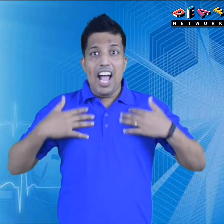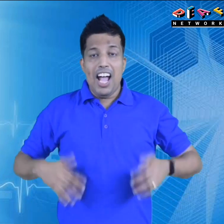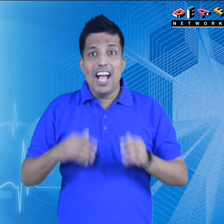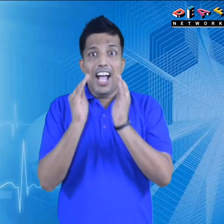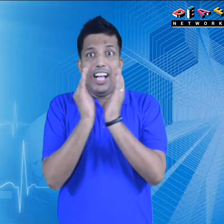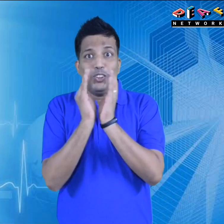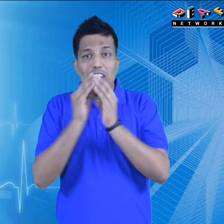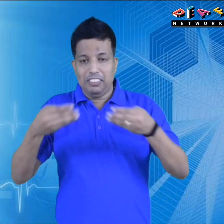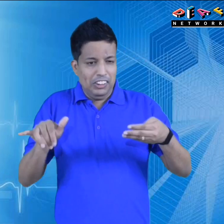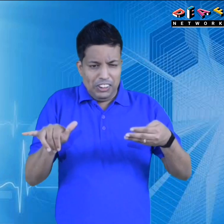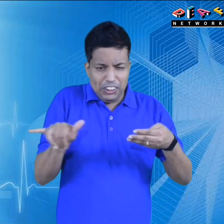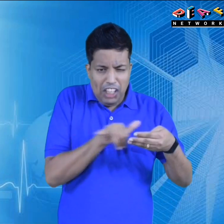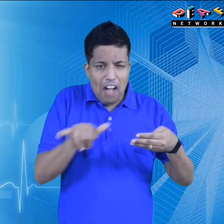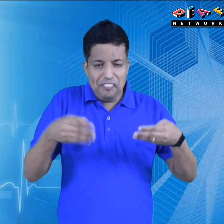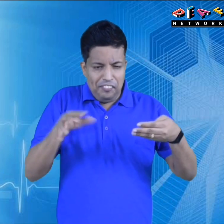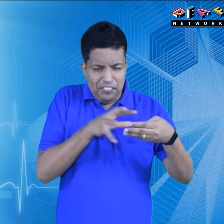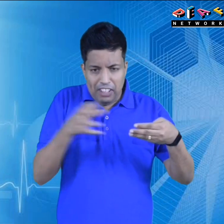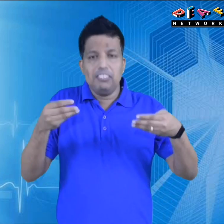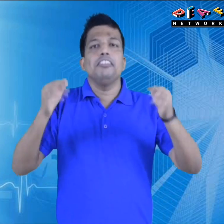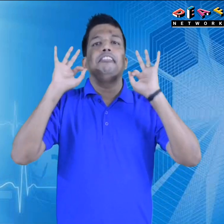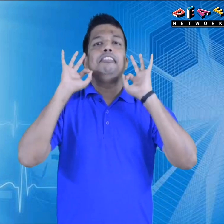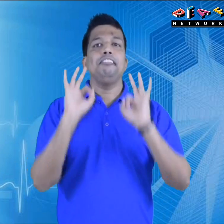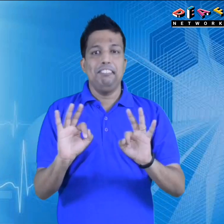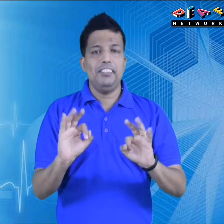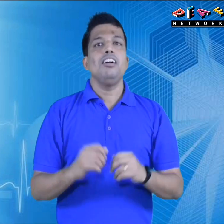After verifying our scans and proofs, the details match and provide